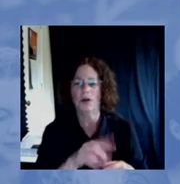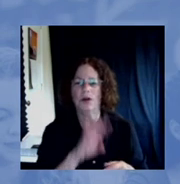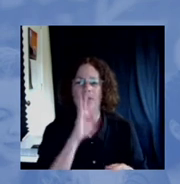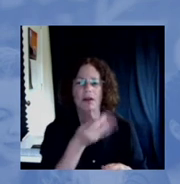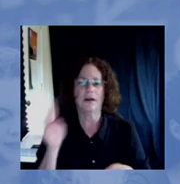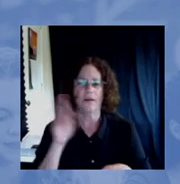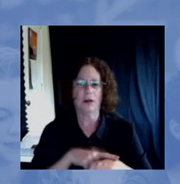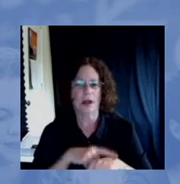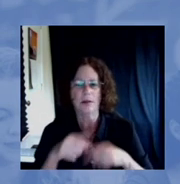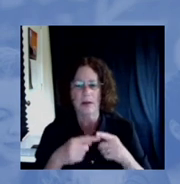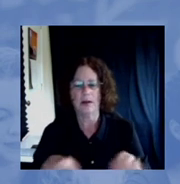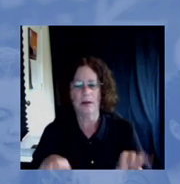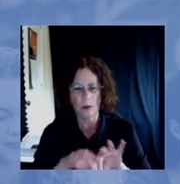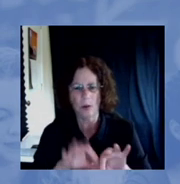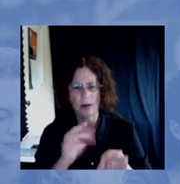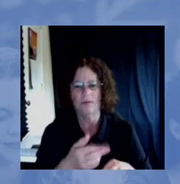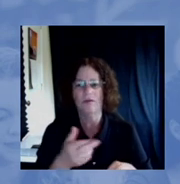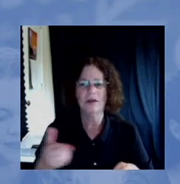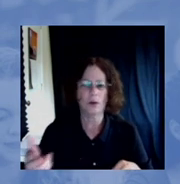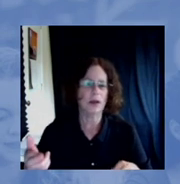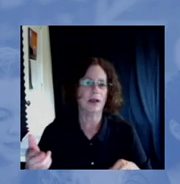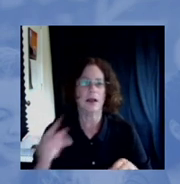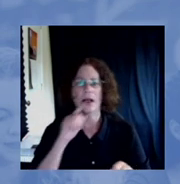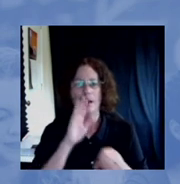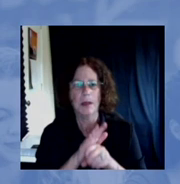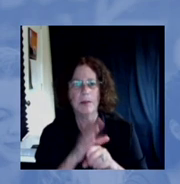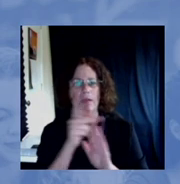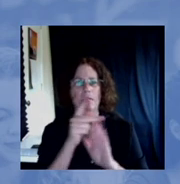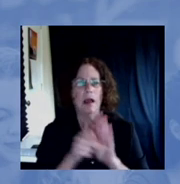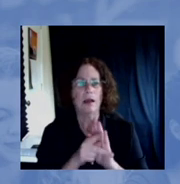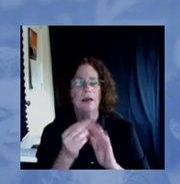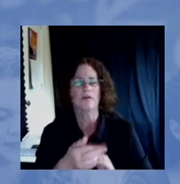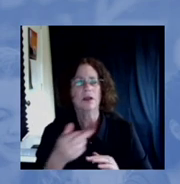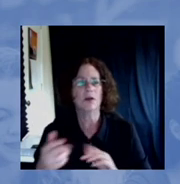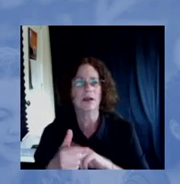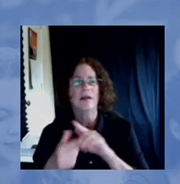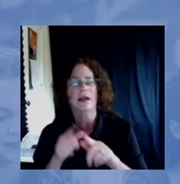RESOURCES THAT THE COMMITMENT AND POLICY THEN THE RESOURCES AND THEN ACTUAL HANDS ON IMPLEMENTATION